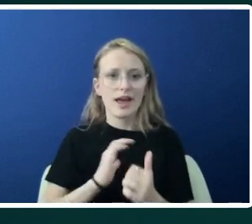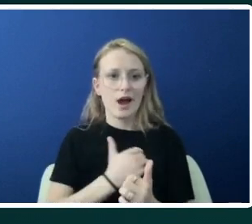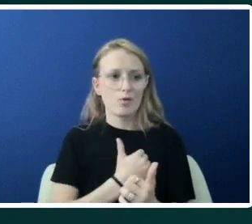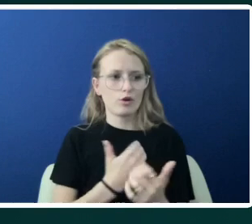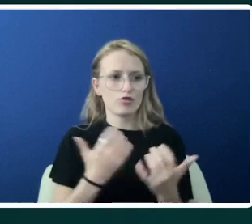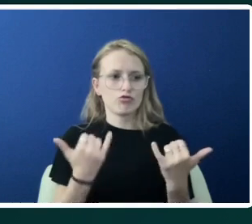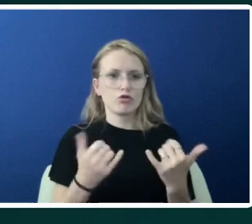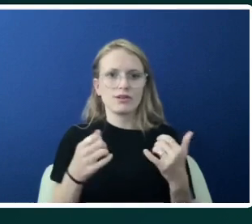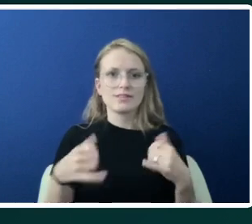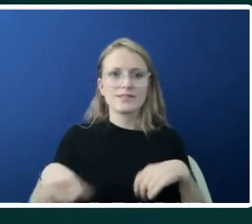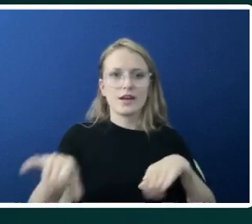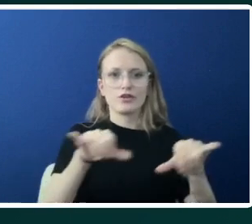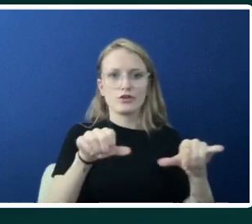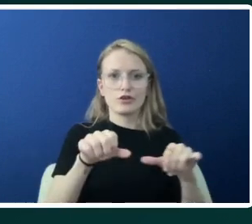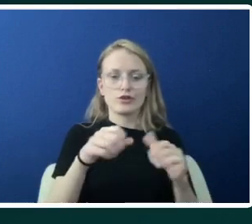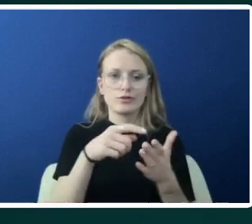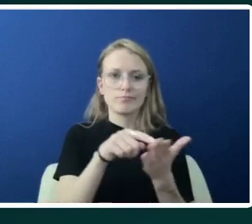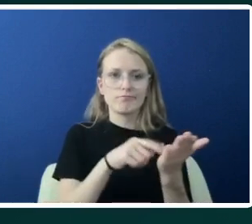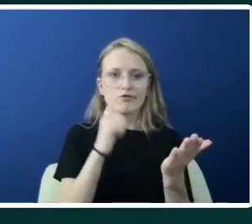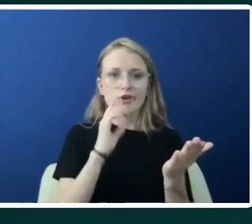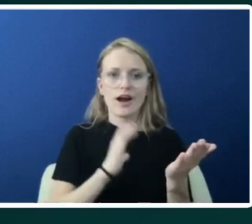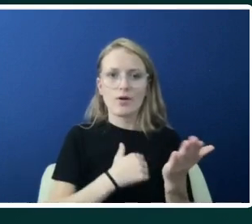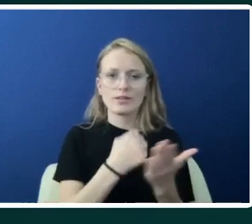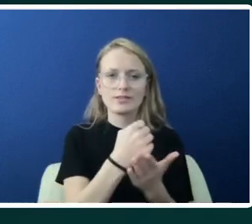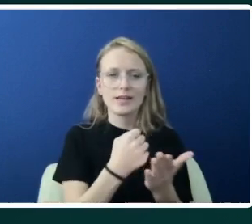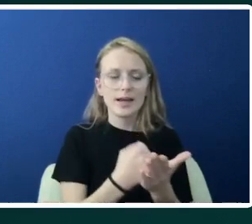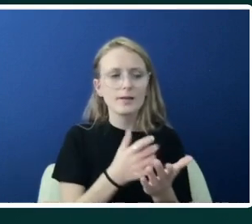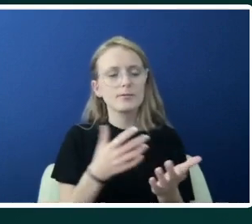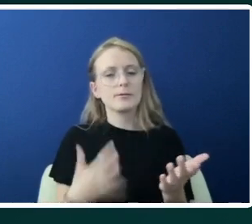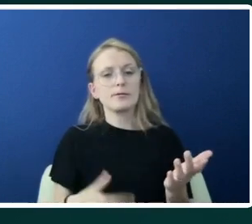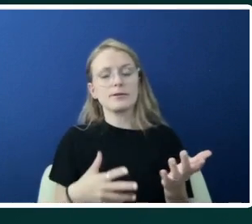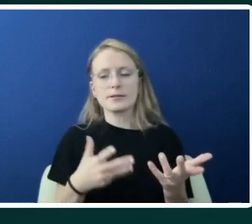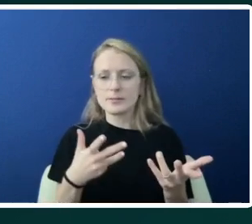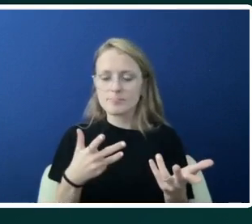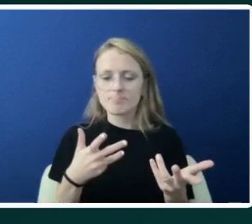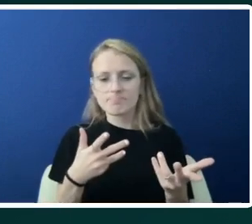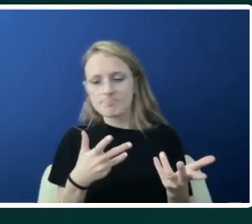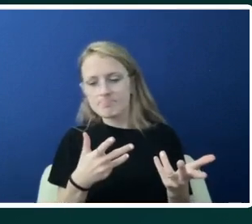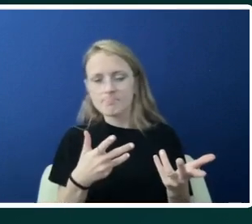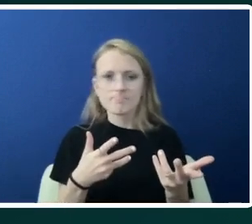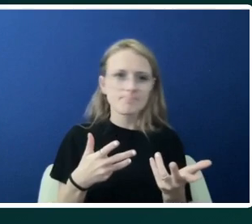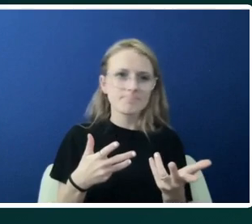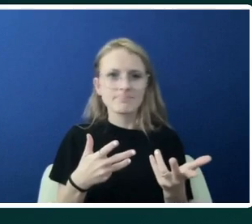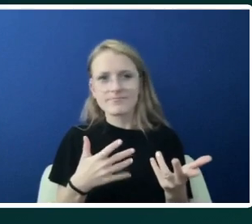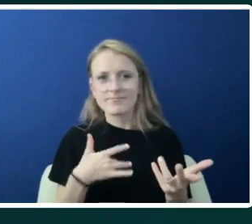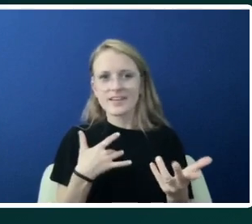been something you know, that has been kind of like, really cogent for me. Because, you know,